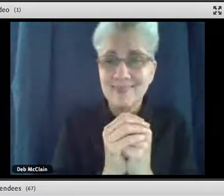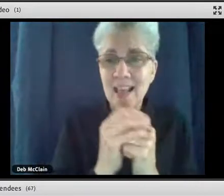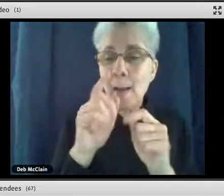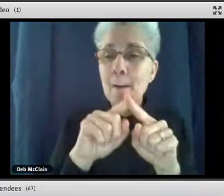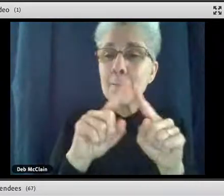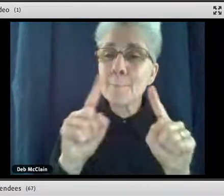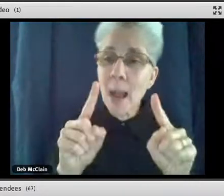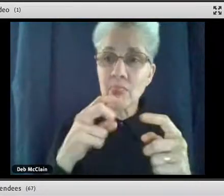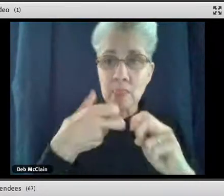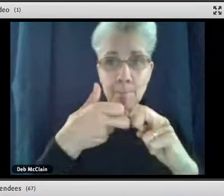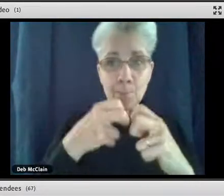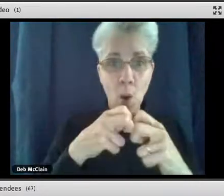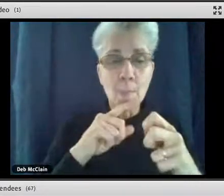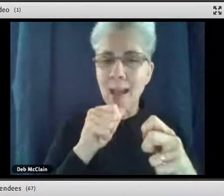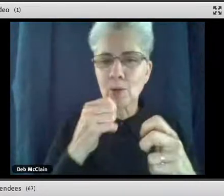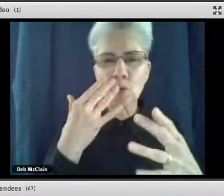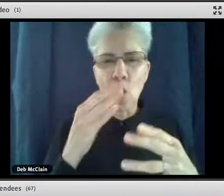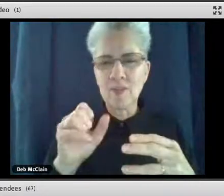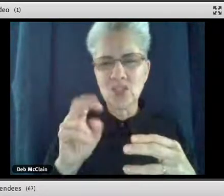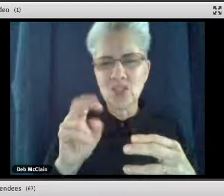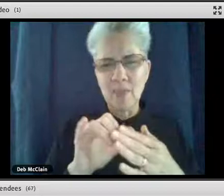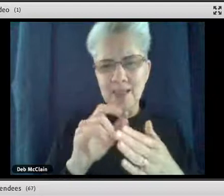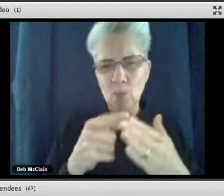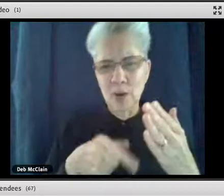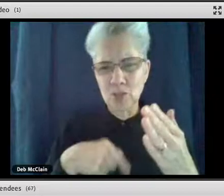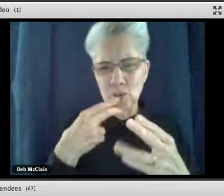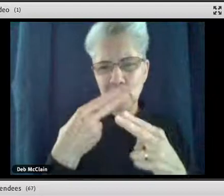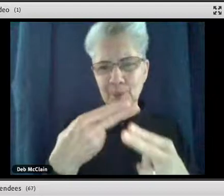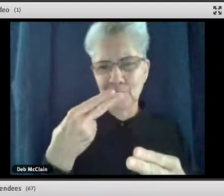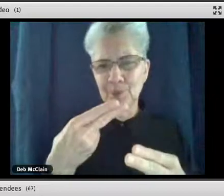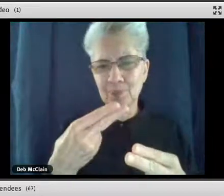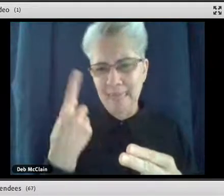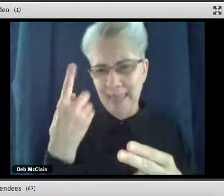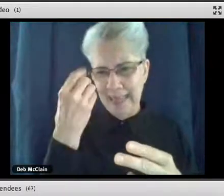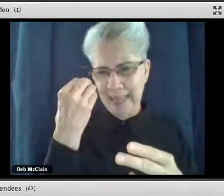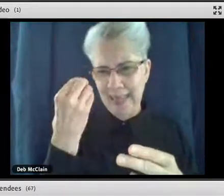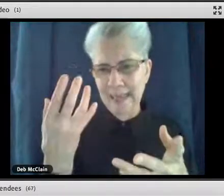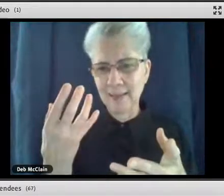So...so... But the problem, though, and I don't know, Sharon,